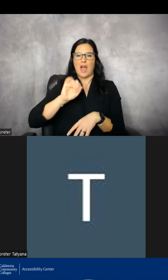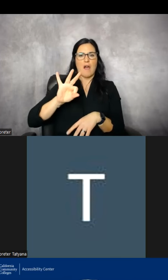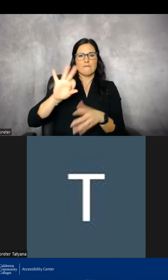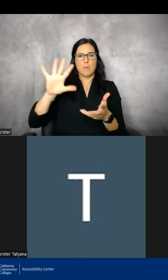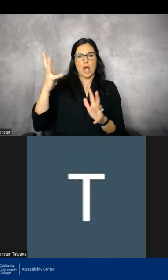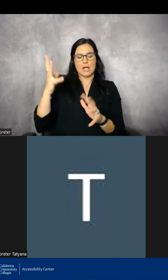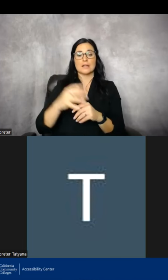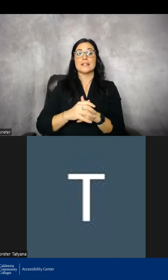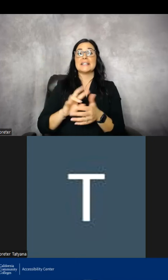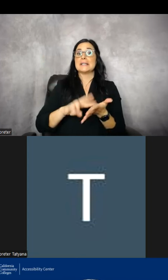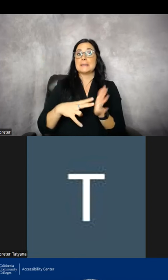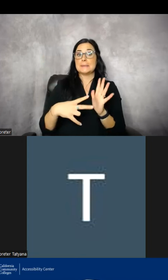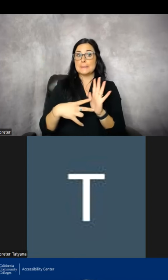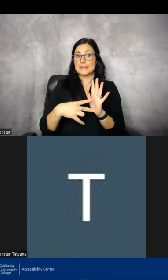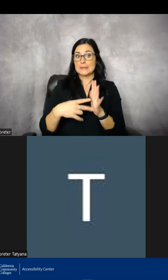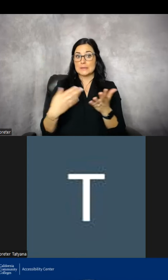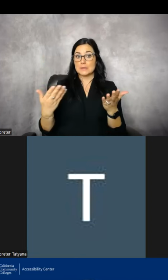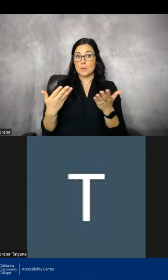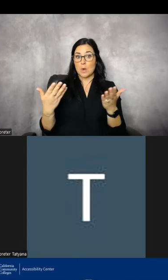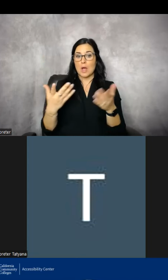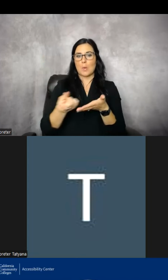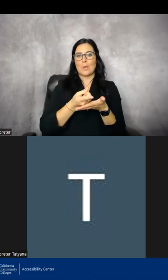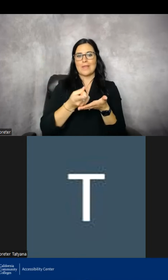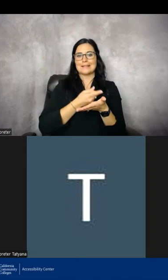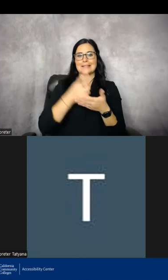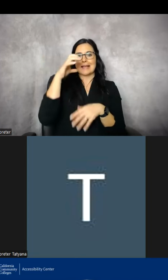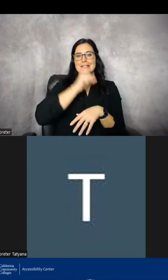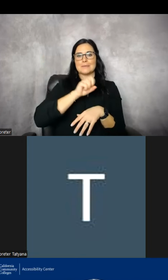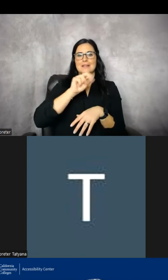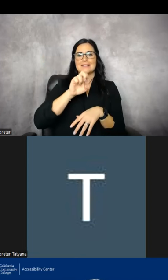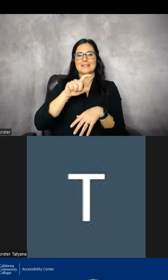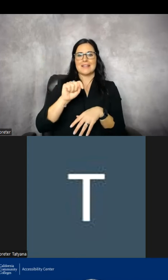that metric they have as weekly estimated net usage statistics.